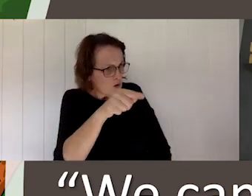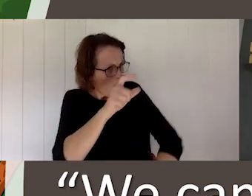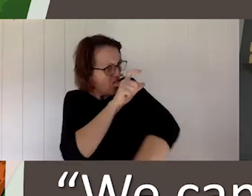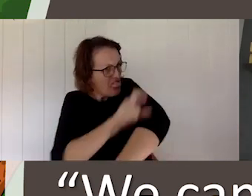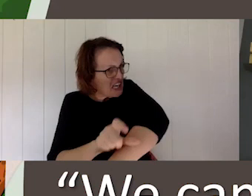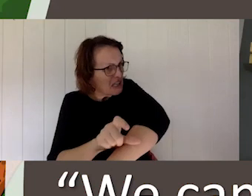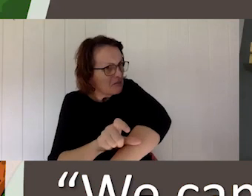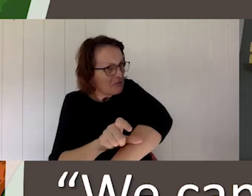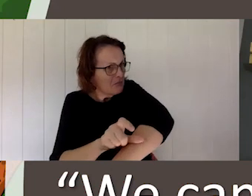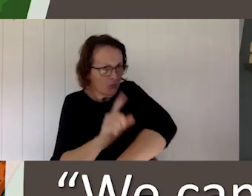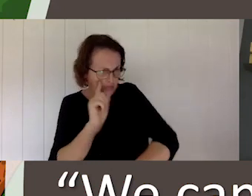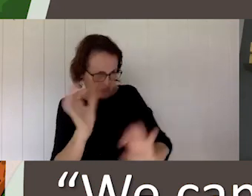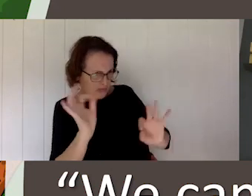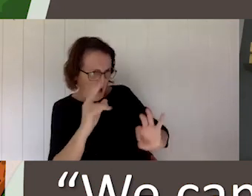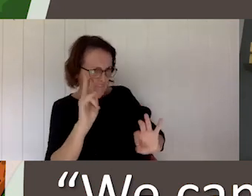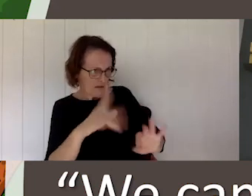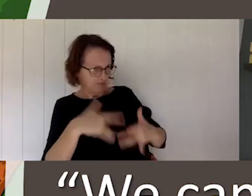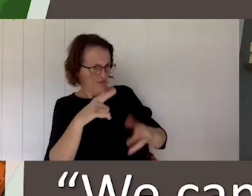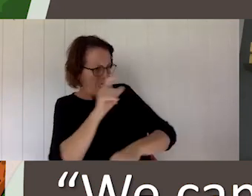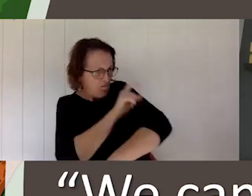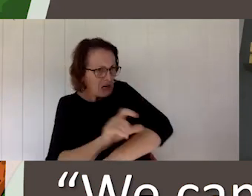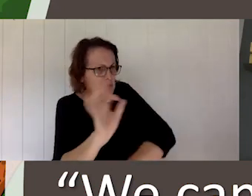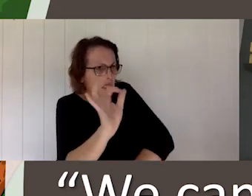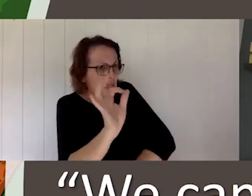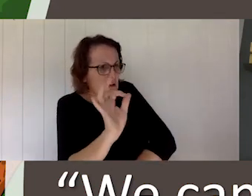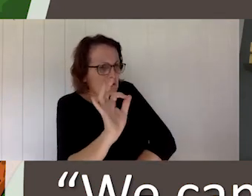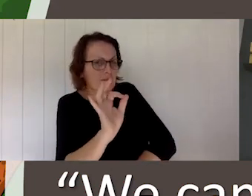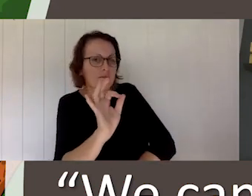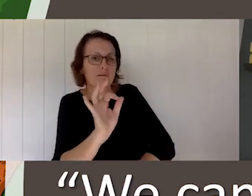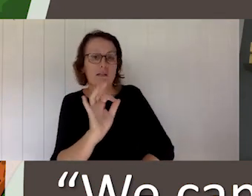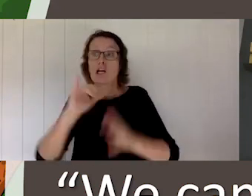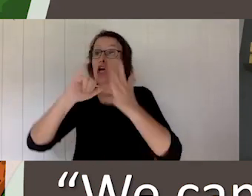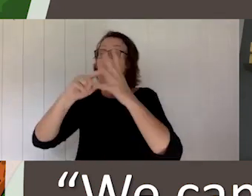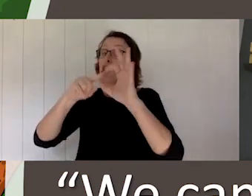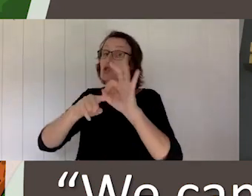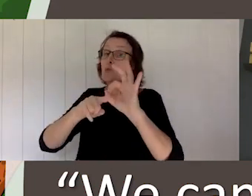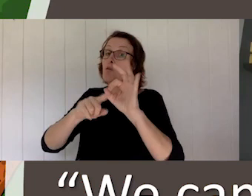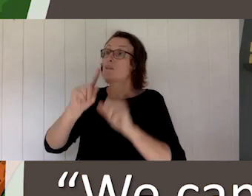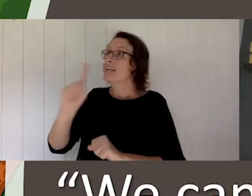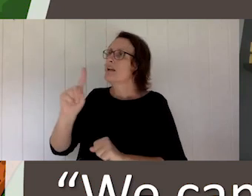skin? You look look like you have thick skin." The squirrel replied,